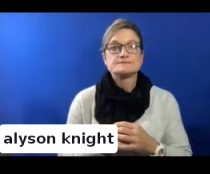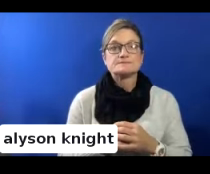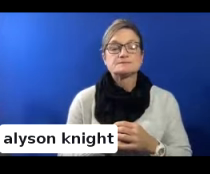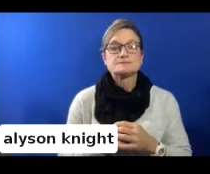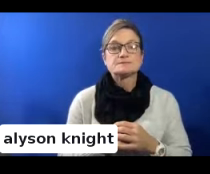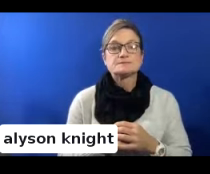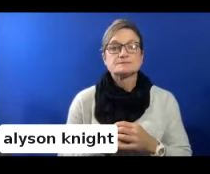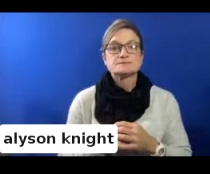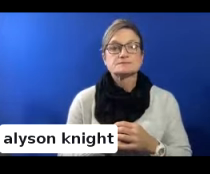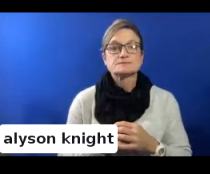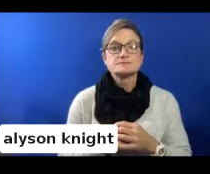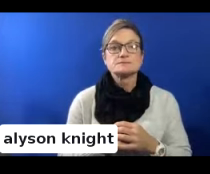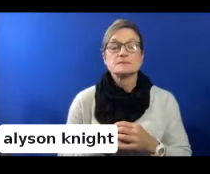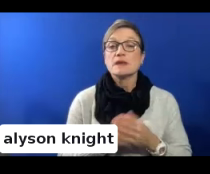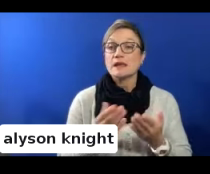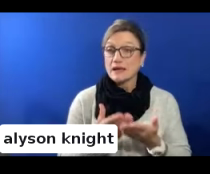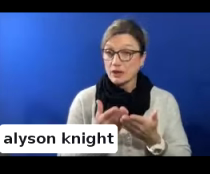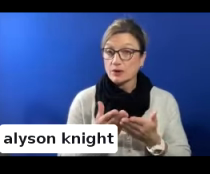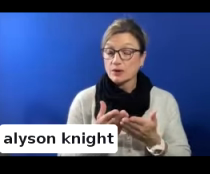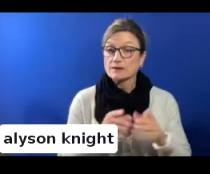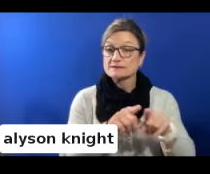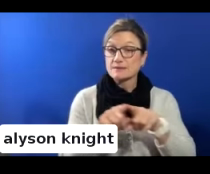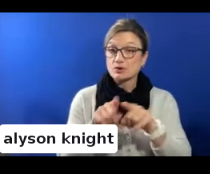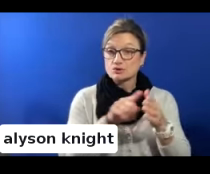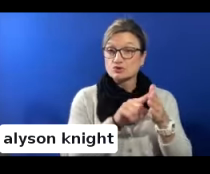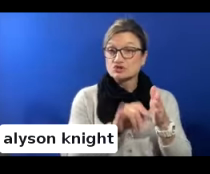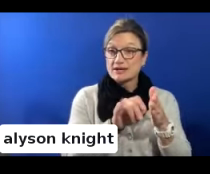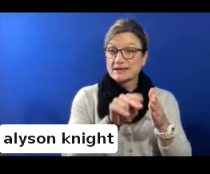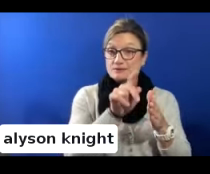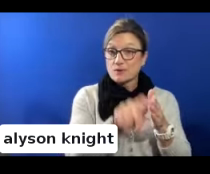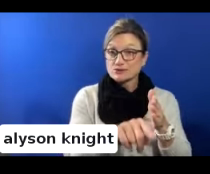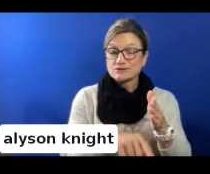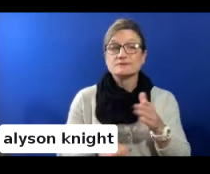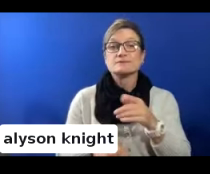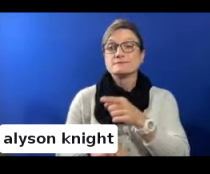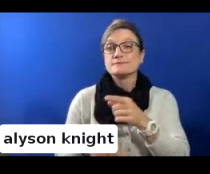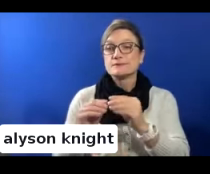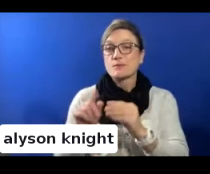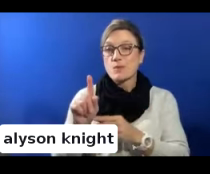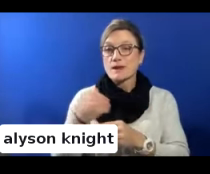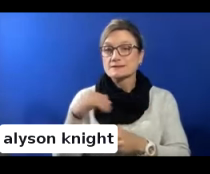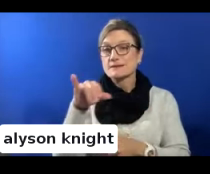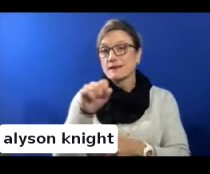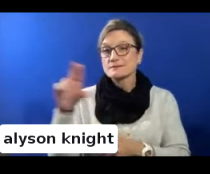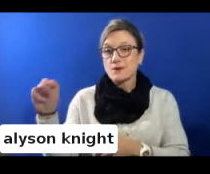Here, similar to the check-in report question, question one has a yes or no option.